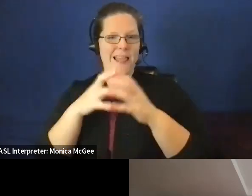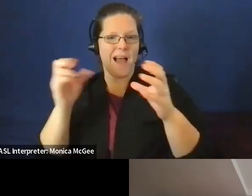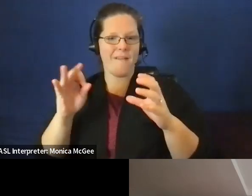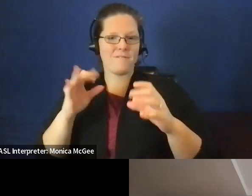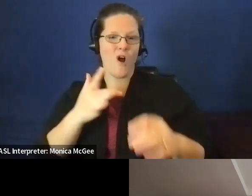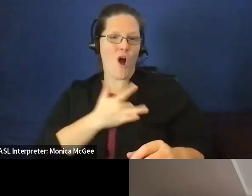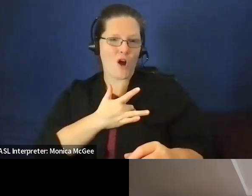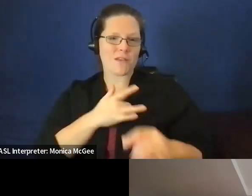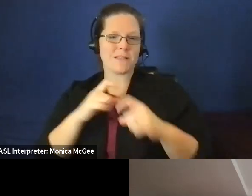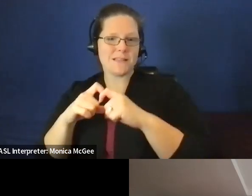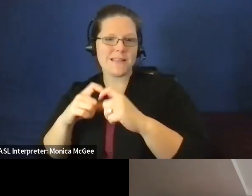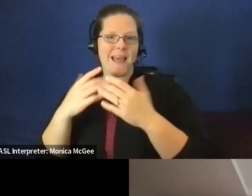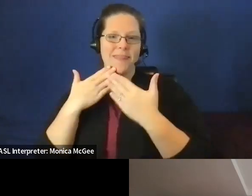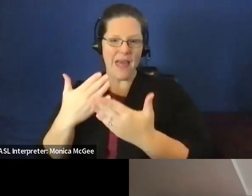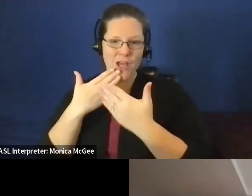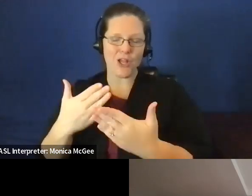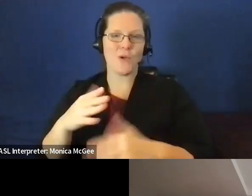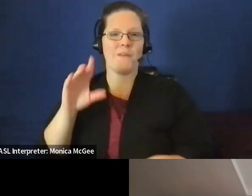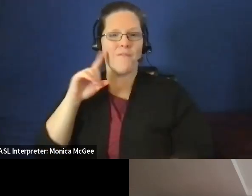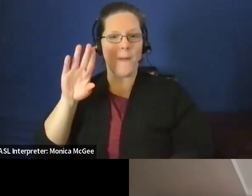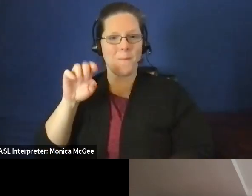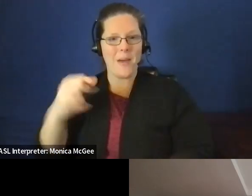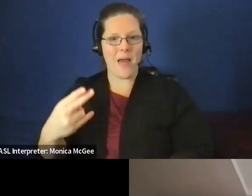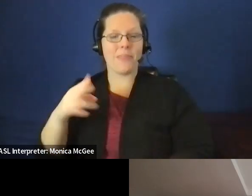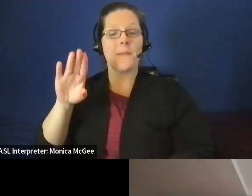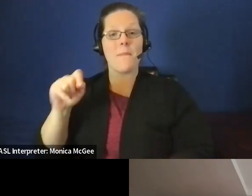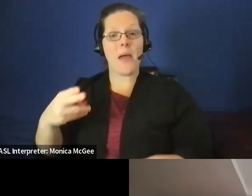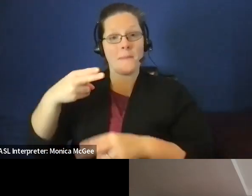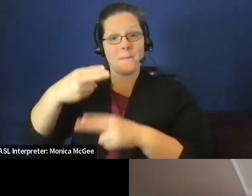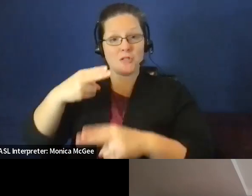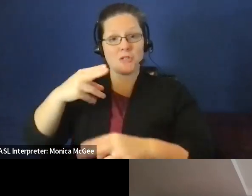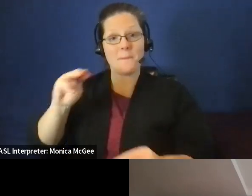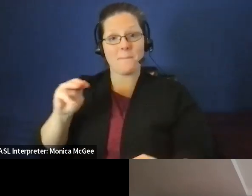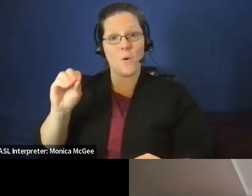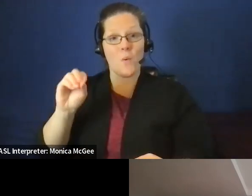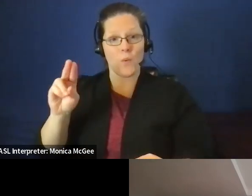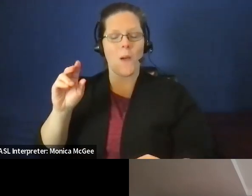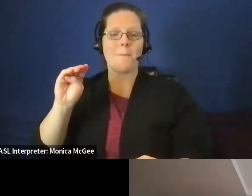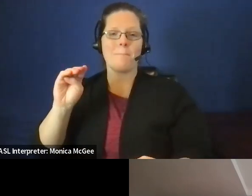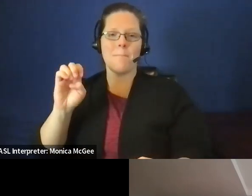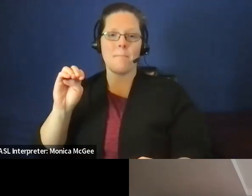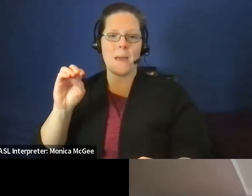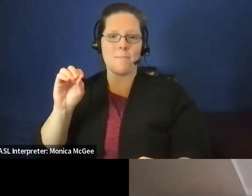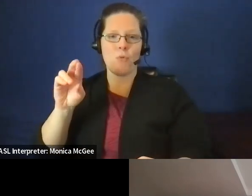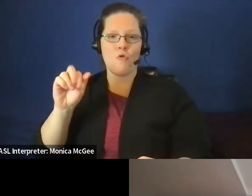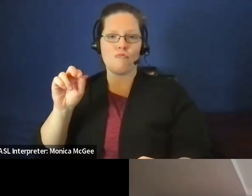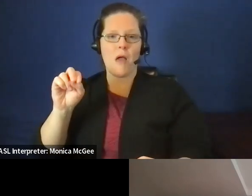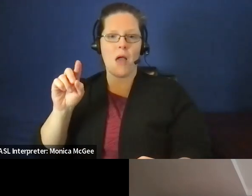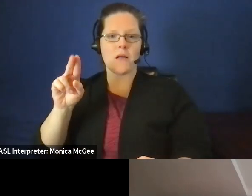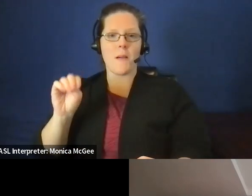useful for people. GERMÁN: This is Germán. Thank you,